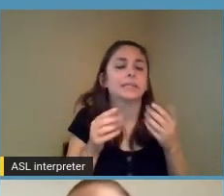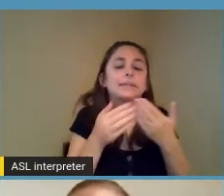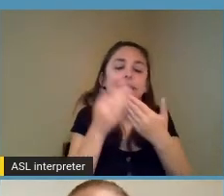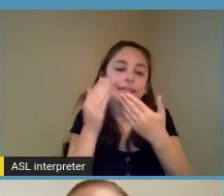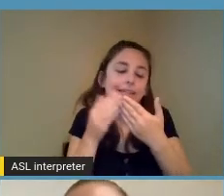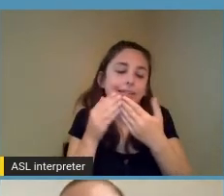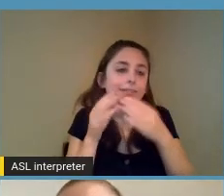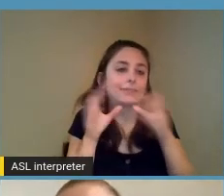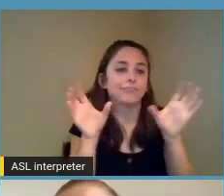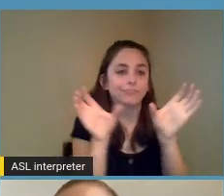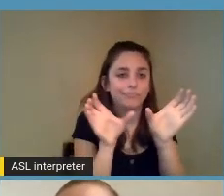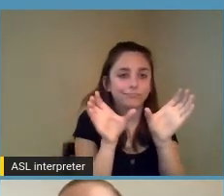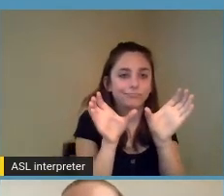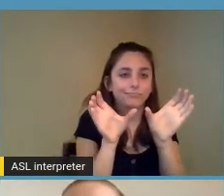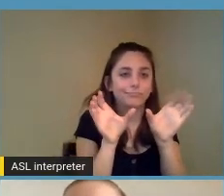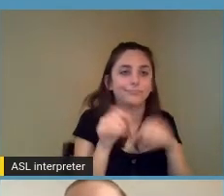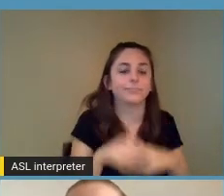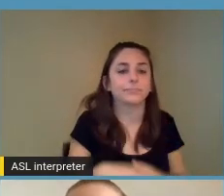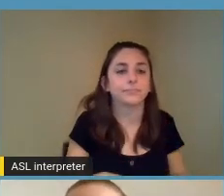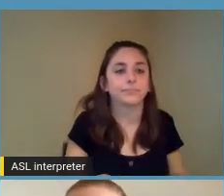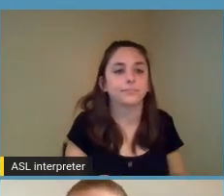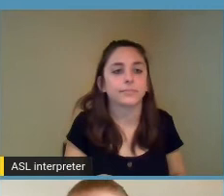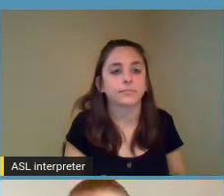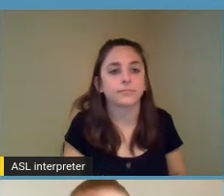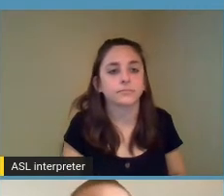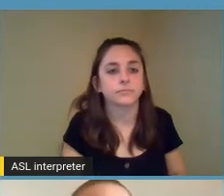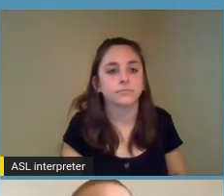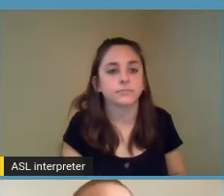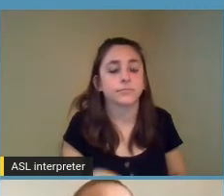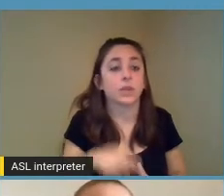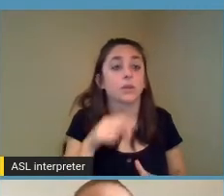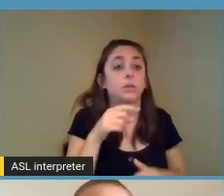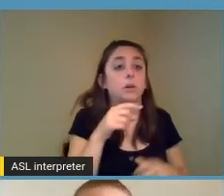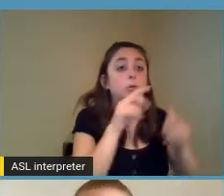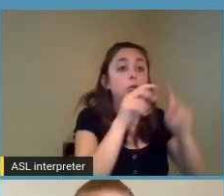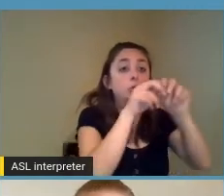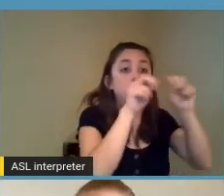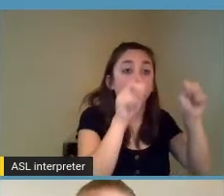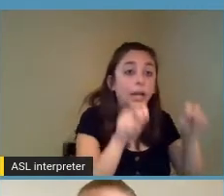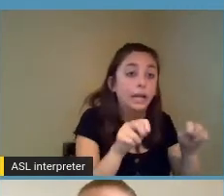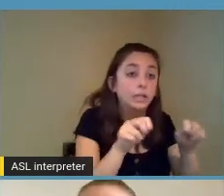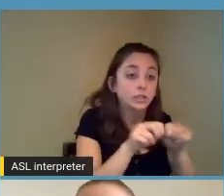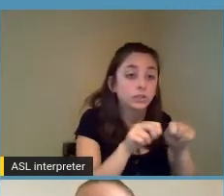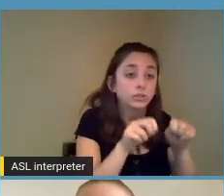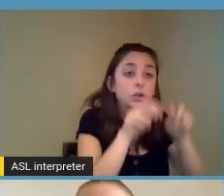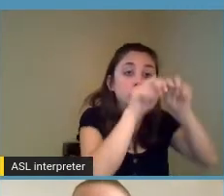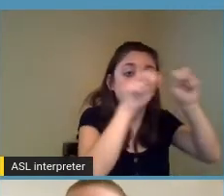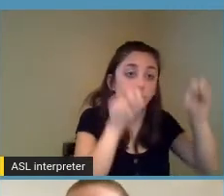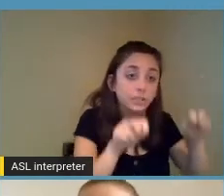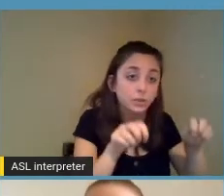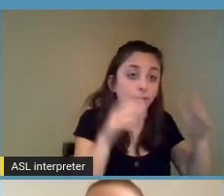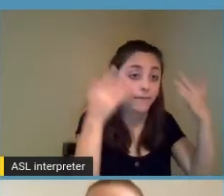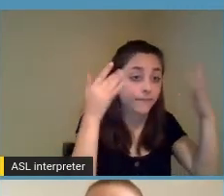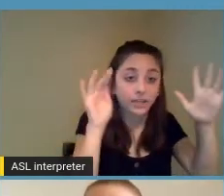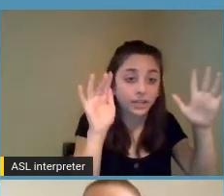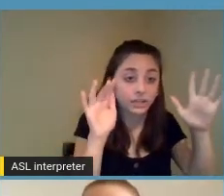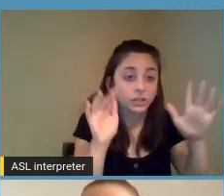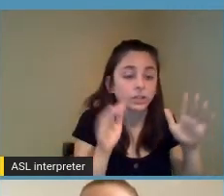with text and audio. So once I have a transcript of all of my audio files I then process all of my audio files